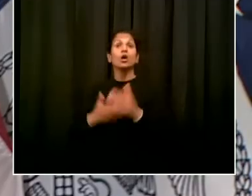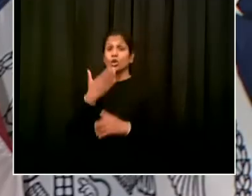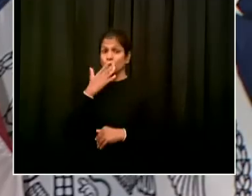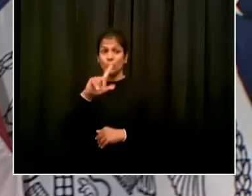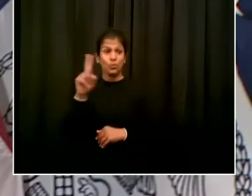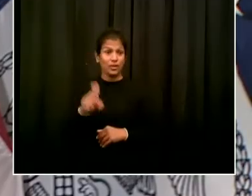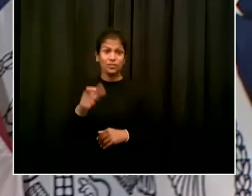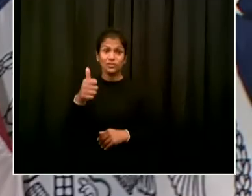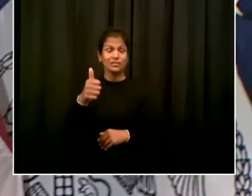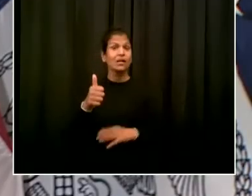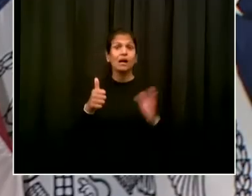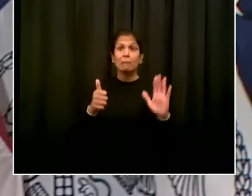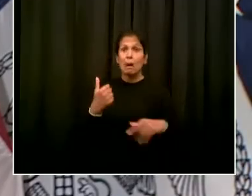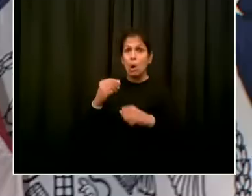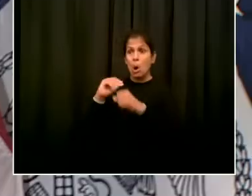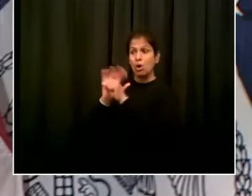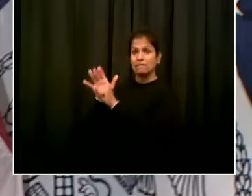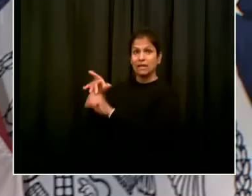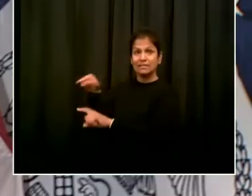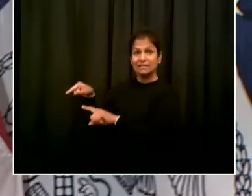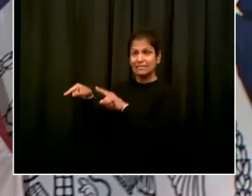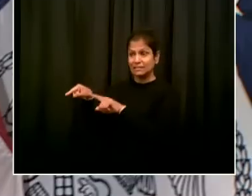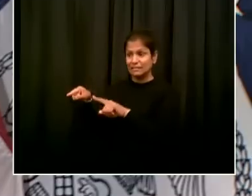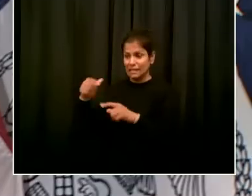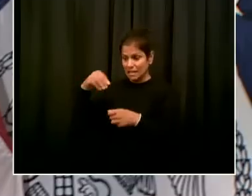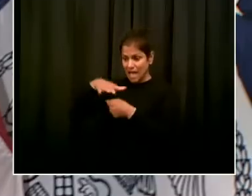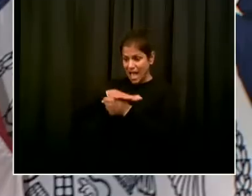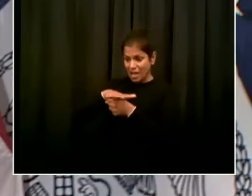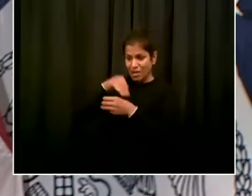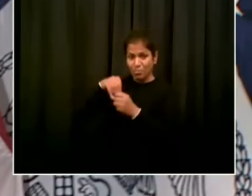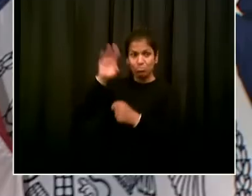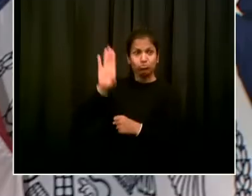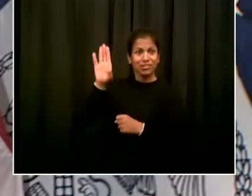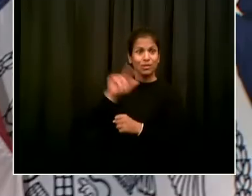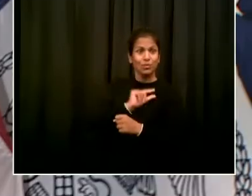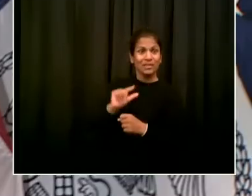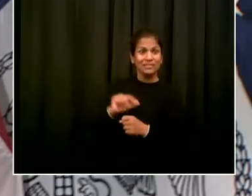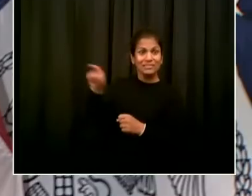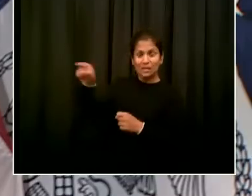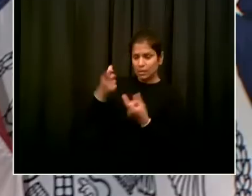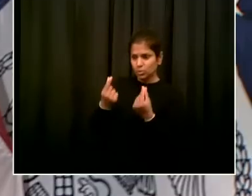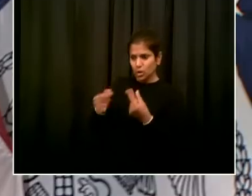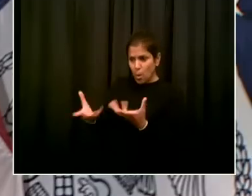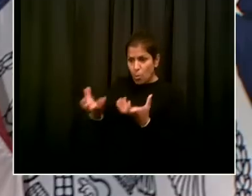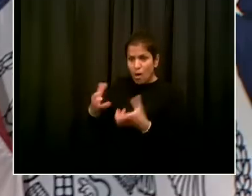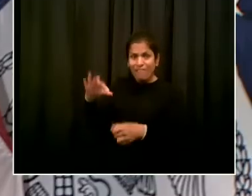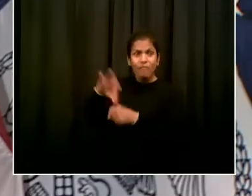TRY TO MAKE SURE THERE IS NOT T A RRESURRENGCE, SO THAT IS SOMETHING THAT